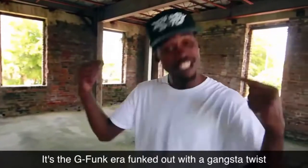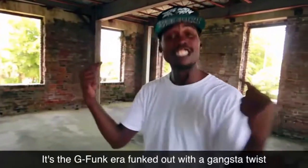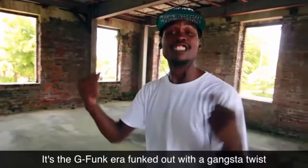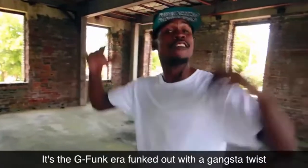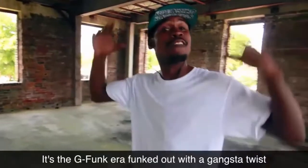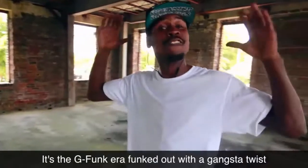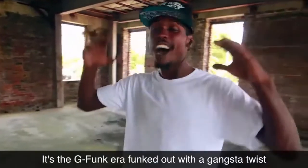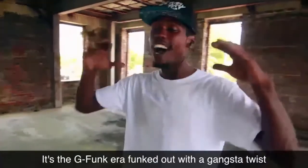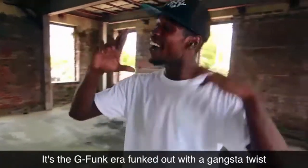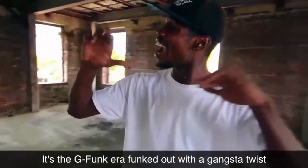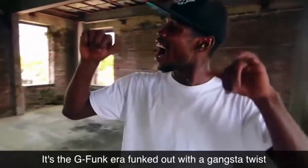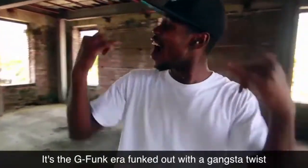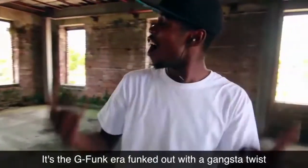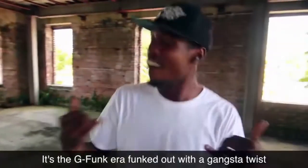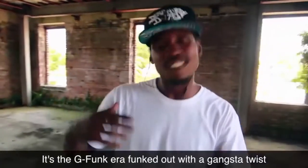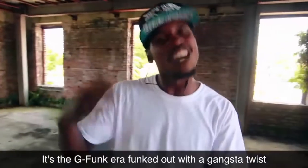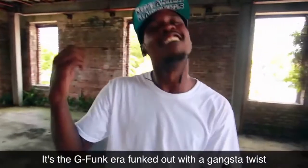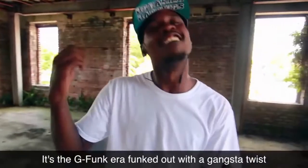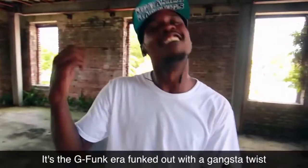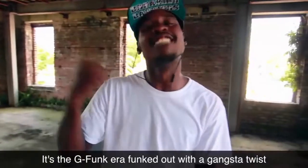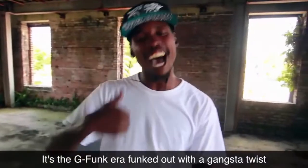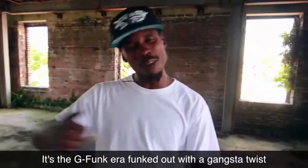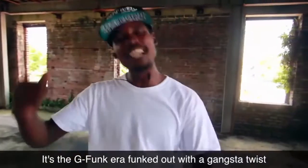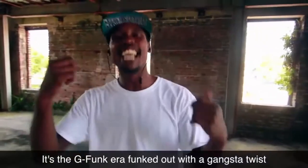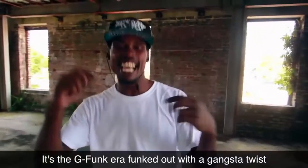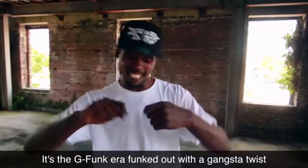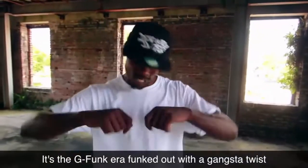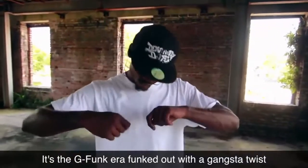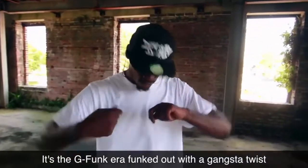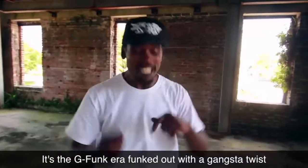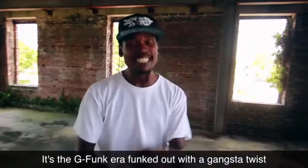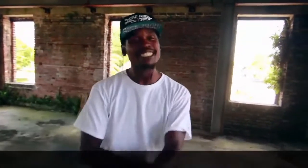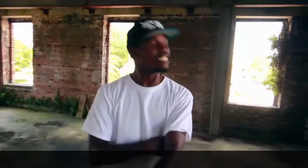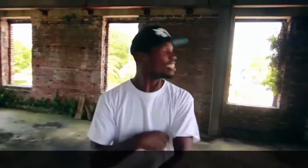It's the G-Funk era funked our with a gangsta twist